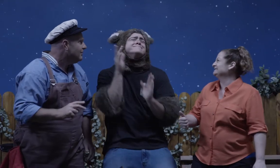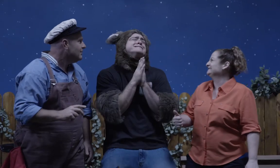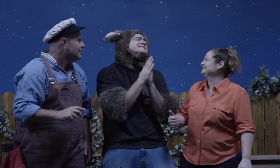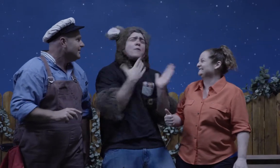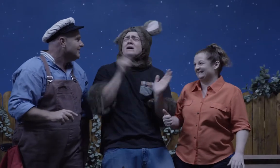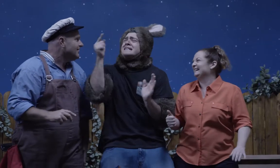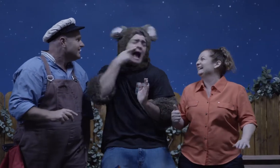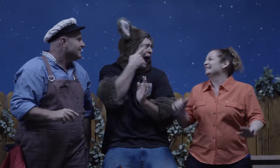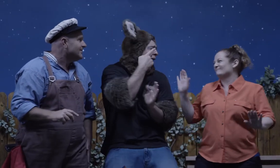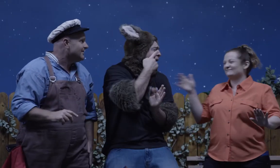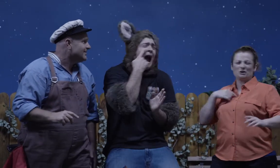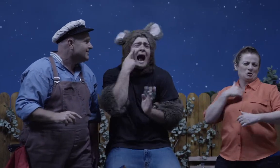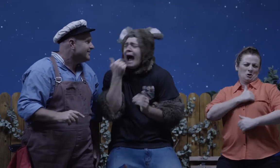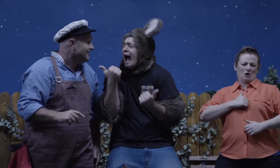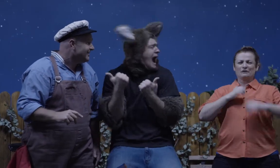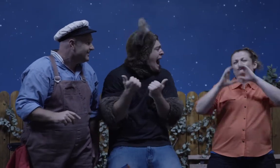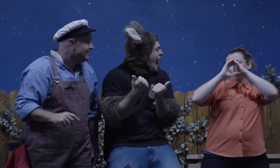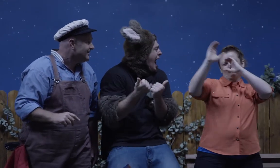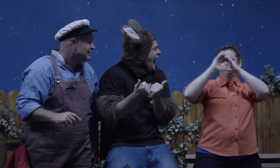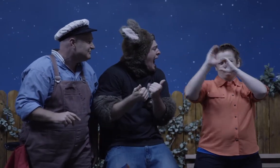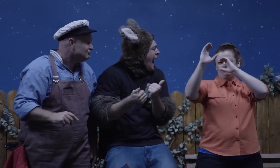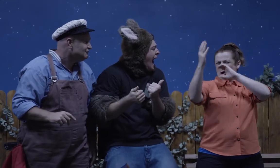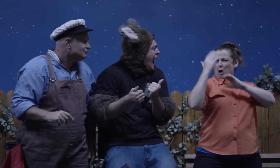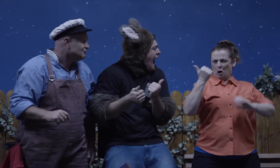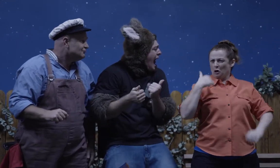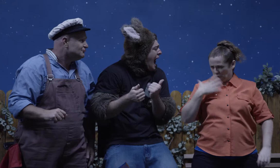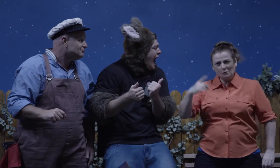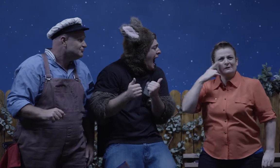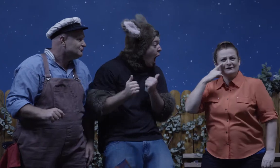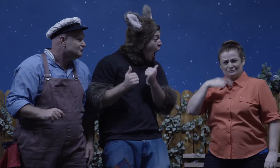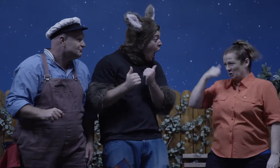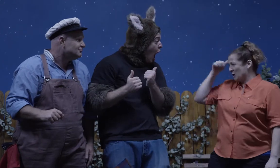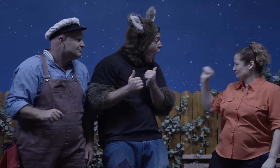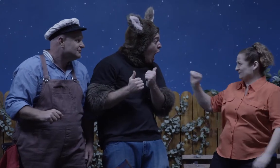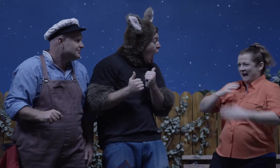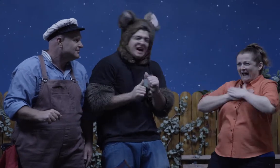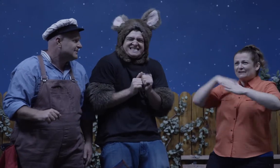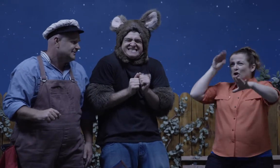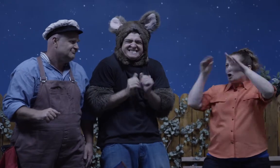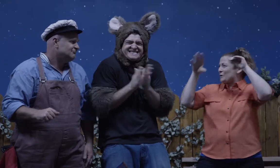Please, please, please, can I go have a look? Oh, yes, it would be fun to see the telescope. I'd love to be able to see it.